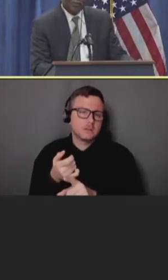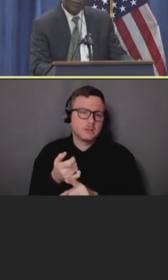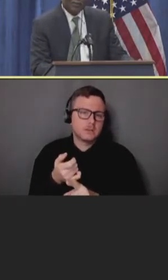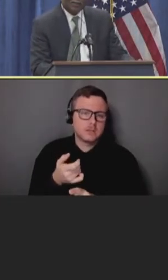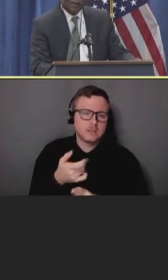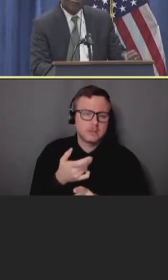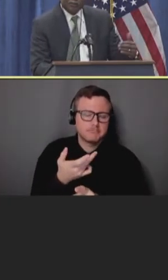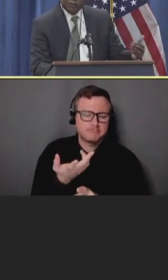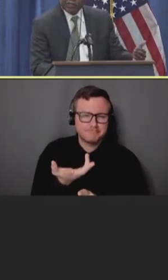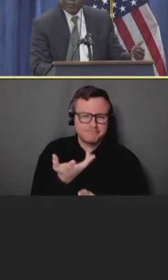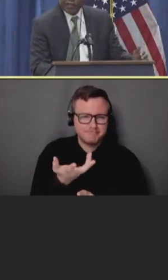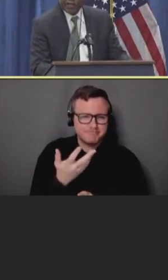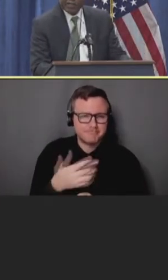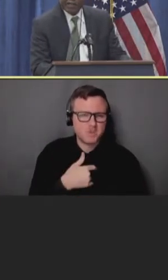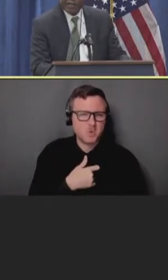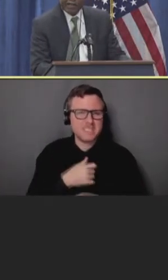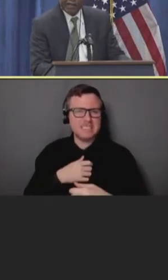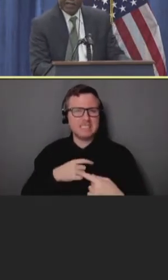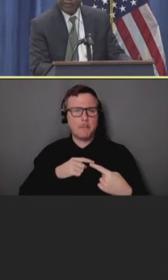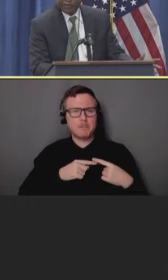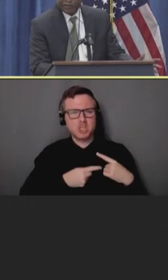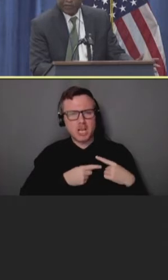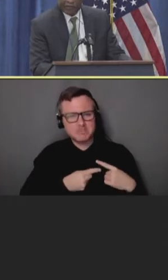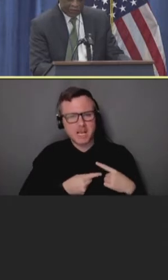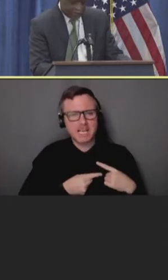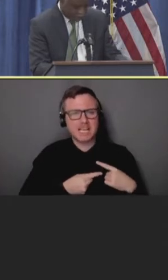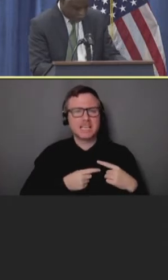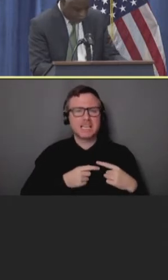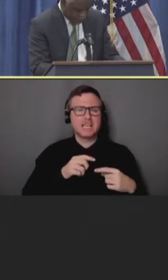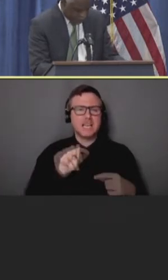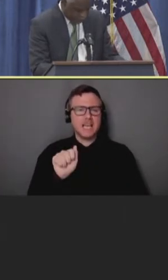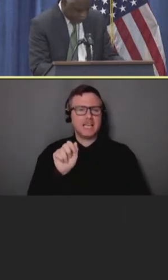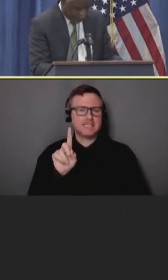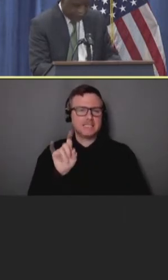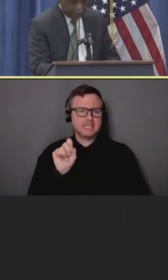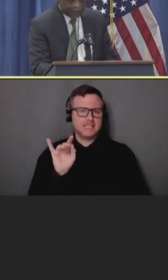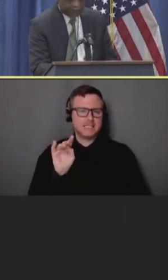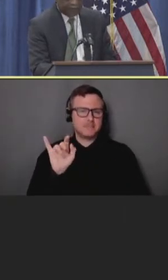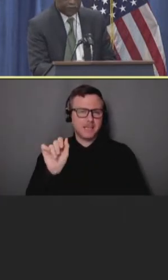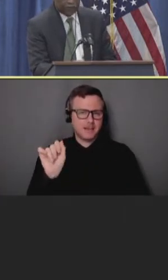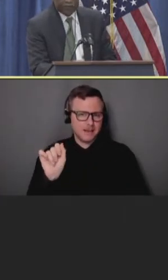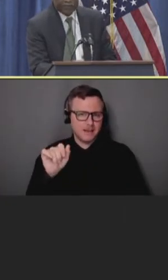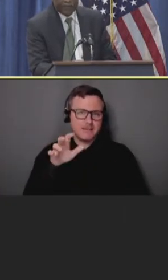but with chest pain and dyspnea, and so that's generally the characteristic.